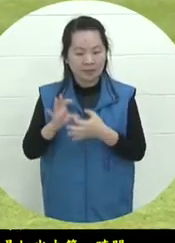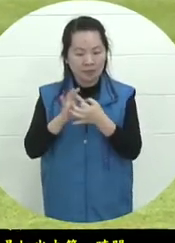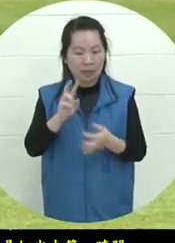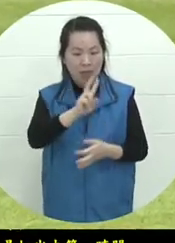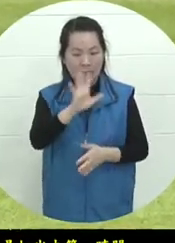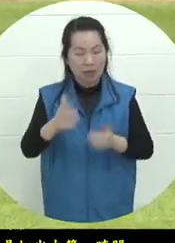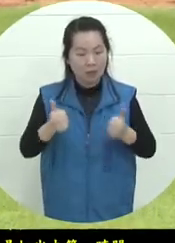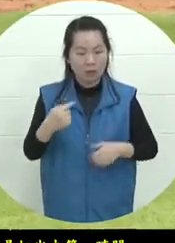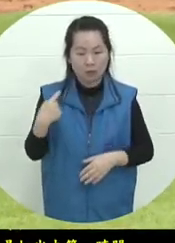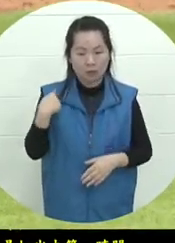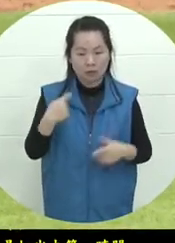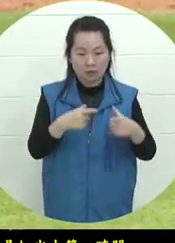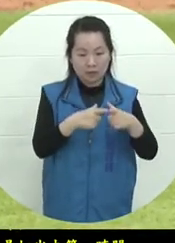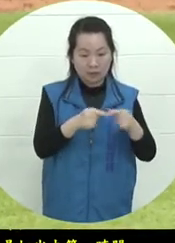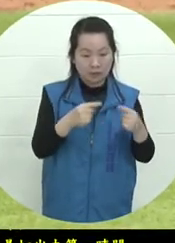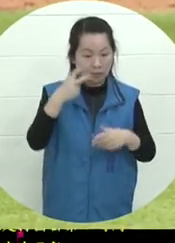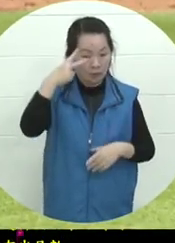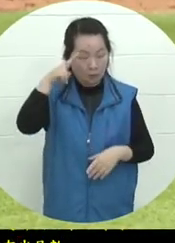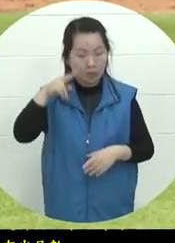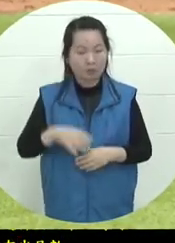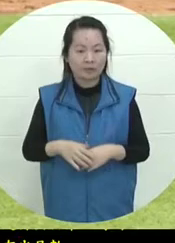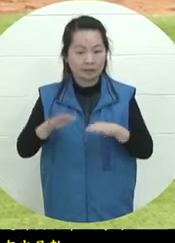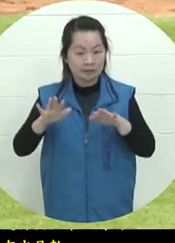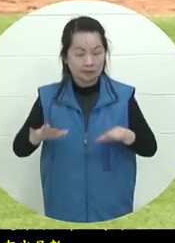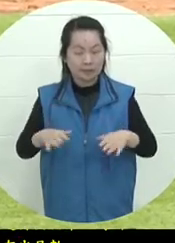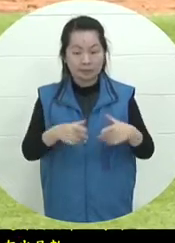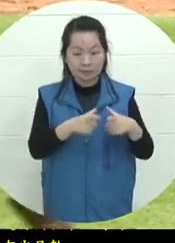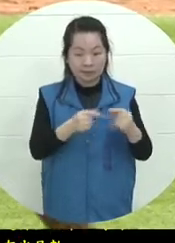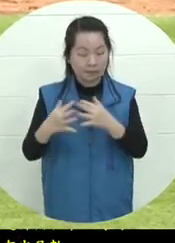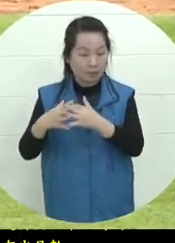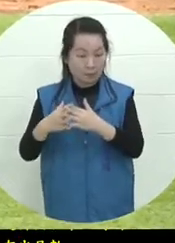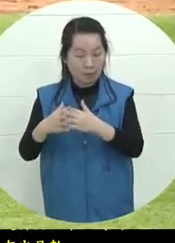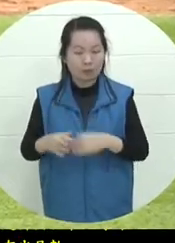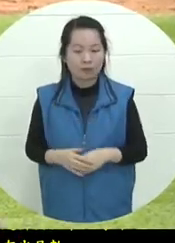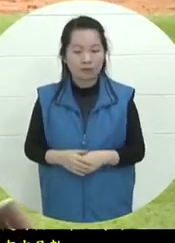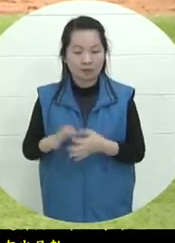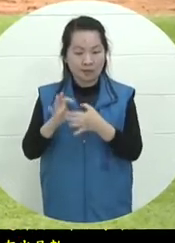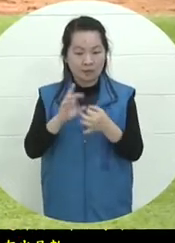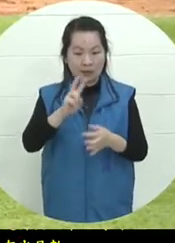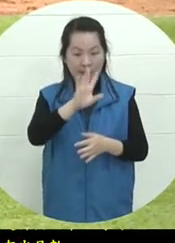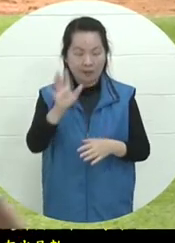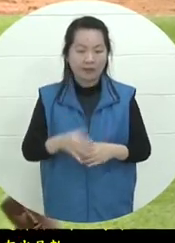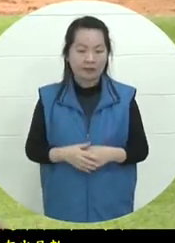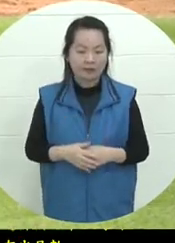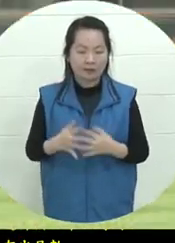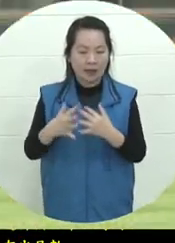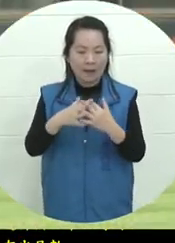yesterday between Japan and Mexico . Today, Japan and the United States played against American teams for two consecutive days.